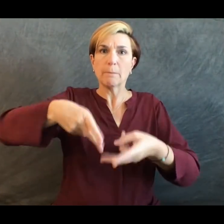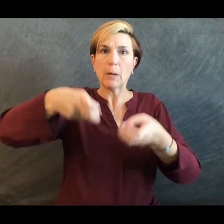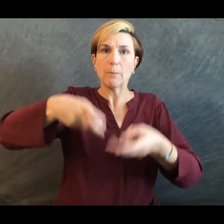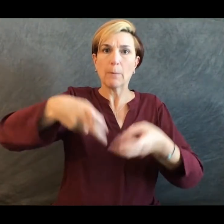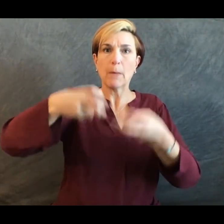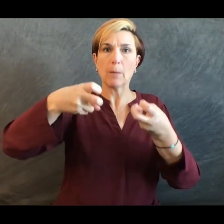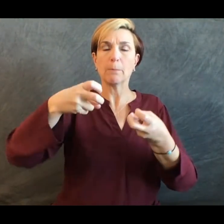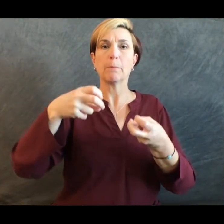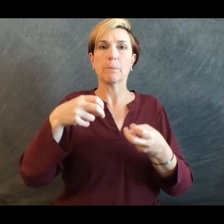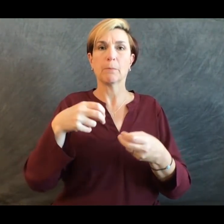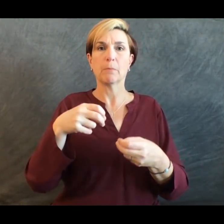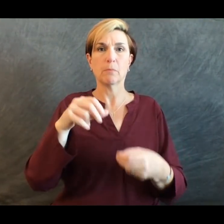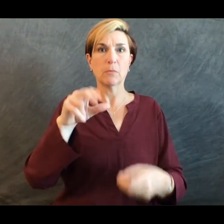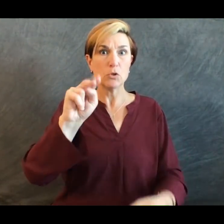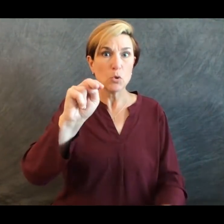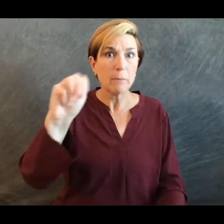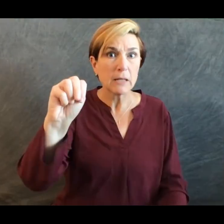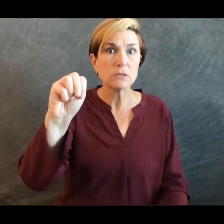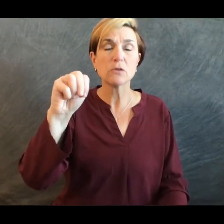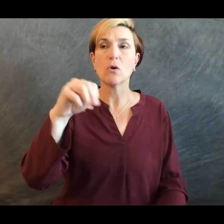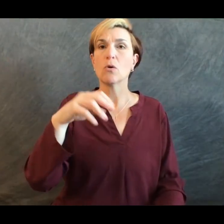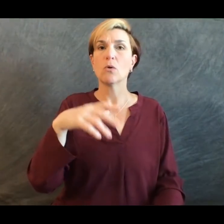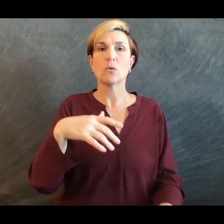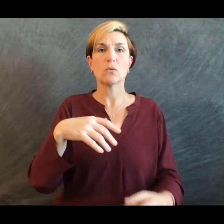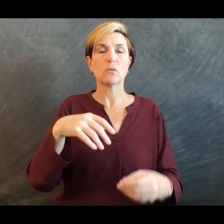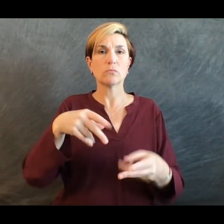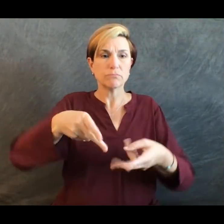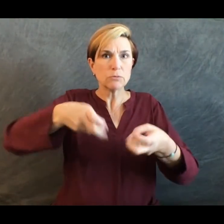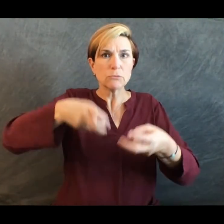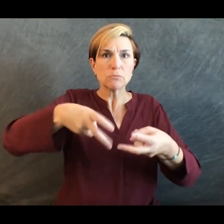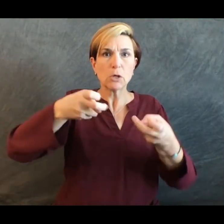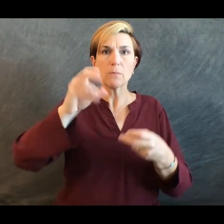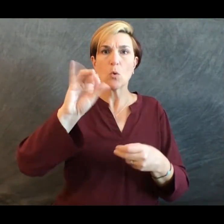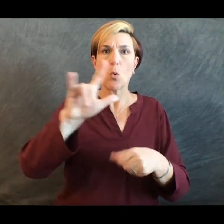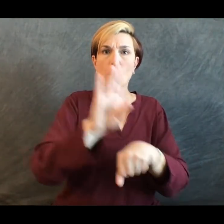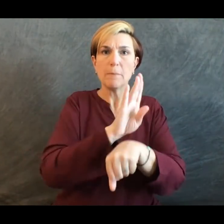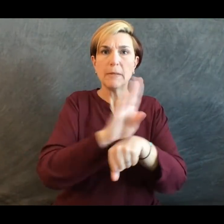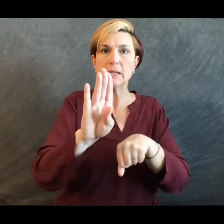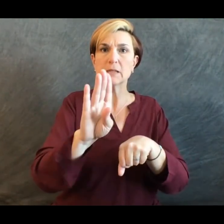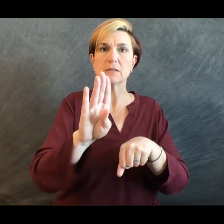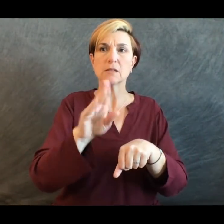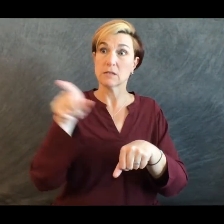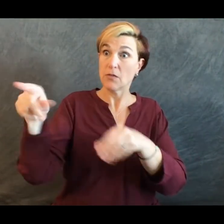tremendous energy business and we want to keep those jobs so we're we're